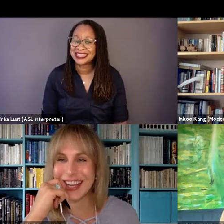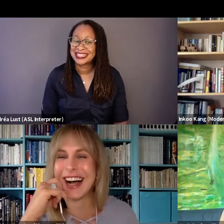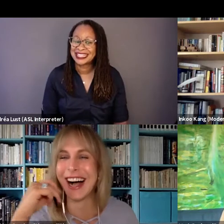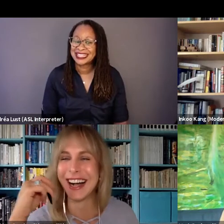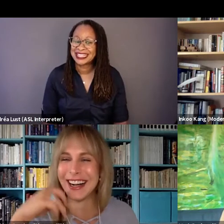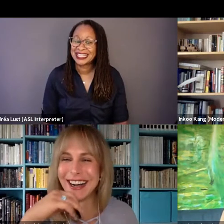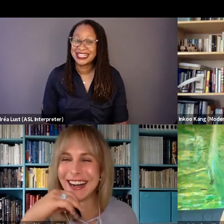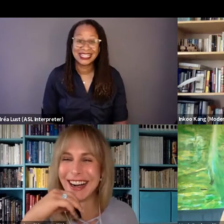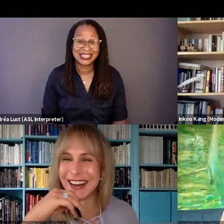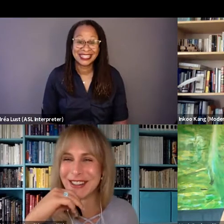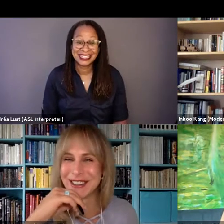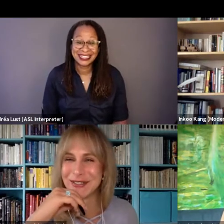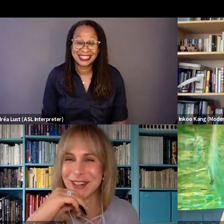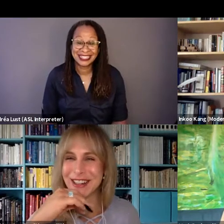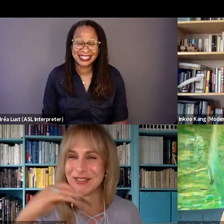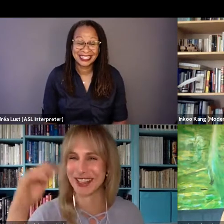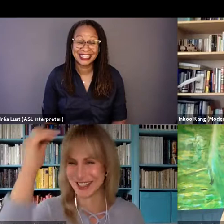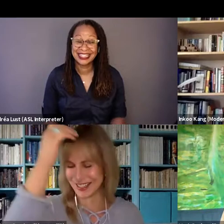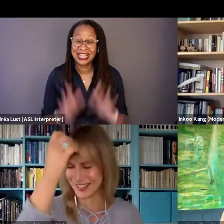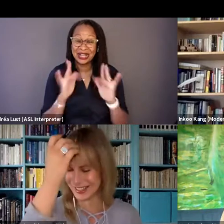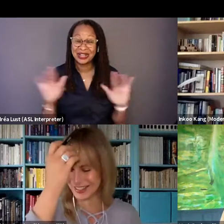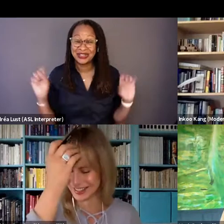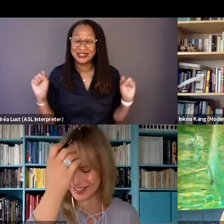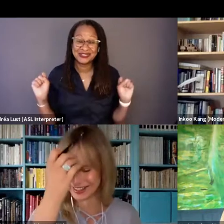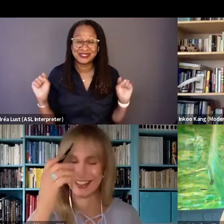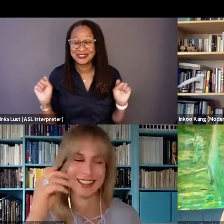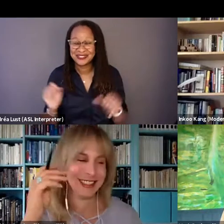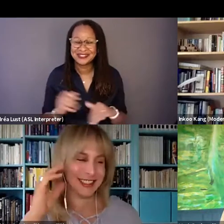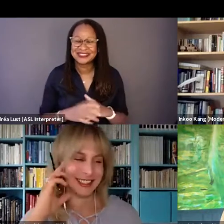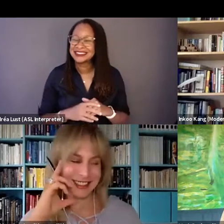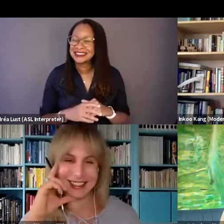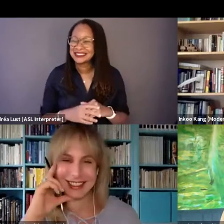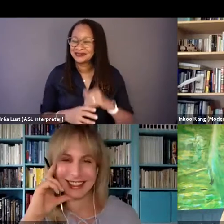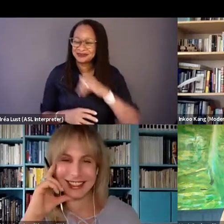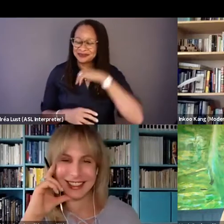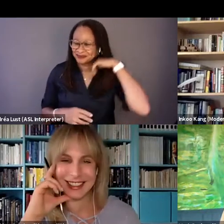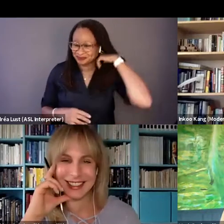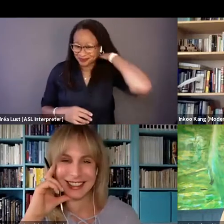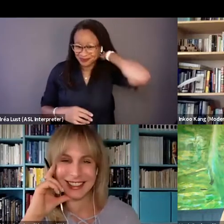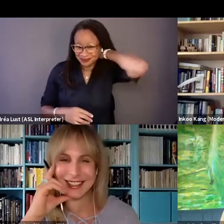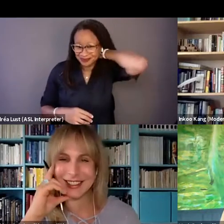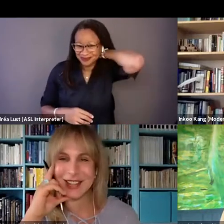Are you deferring to me? I just spoke for a while. I felt like I was like-